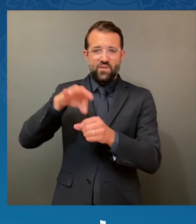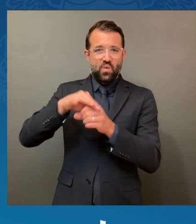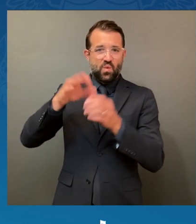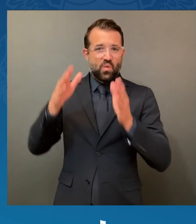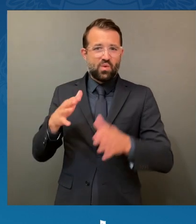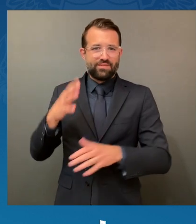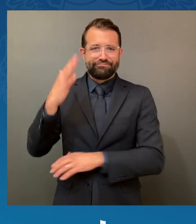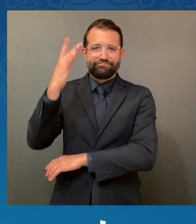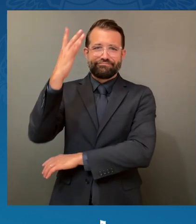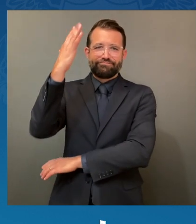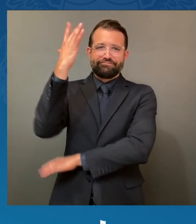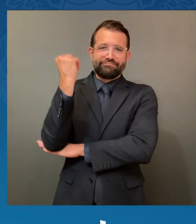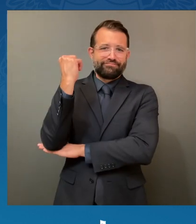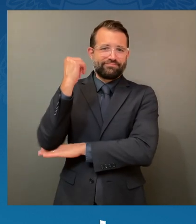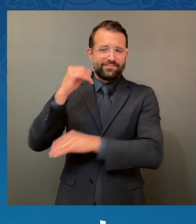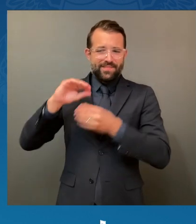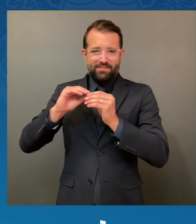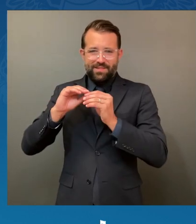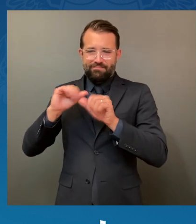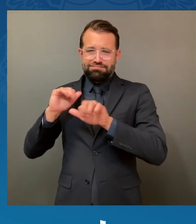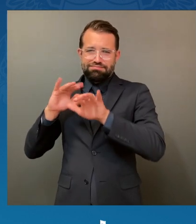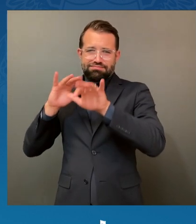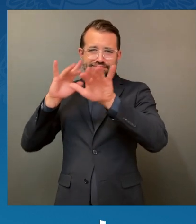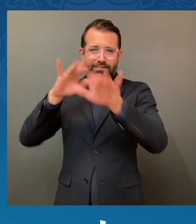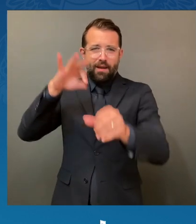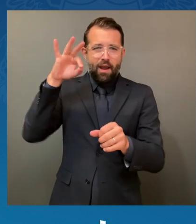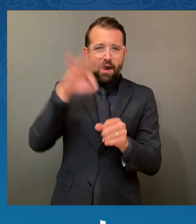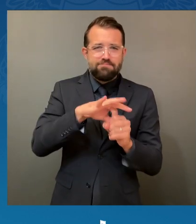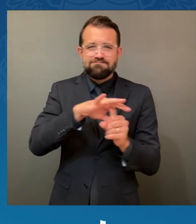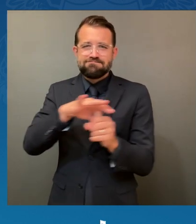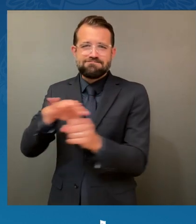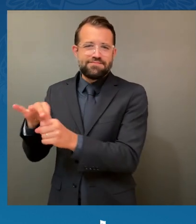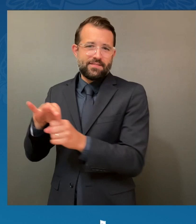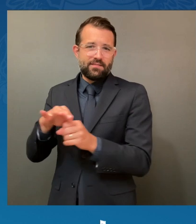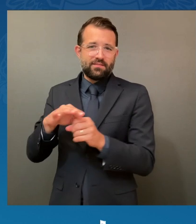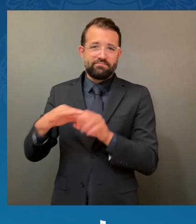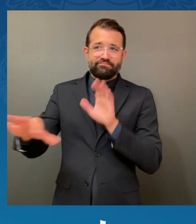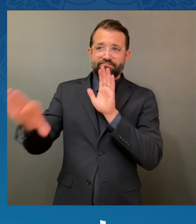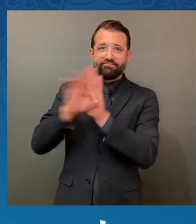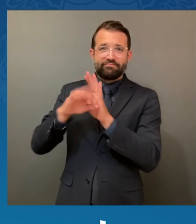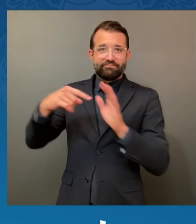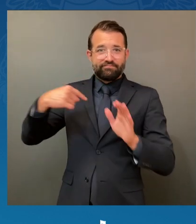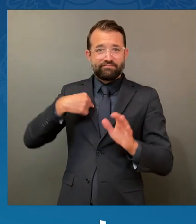You put President Biden and me in the White House. And you told us to take on the climate crisis